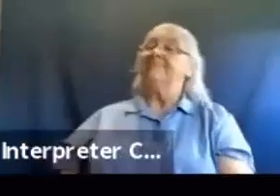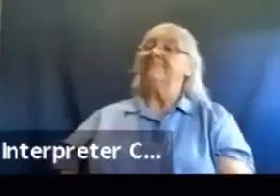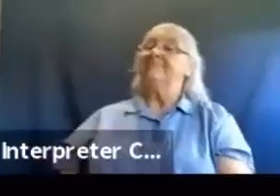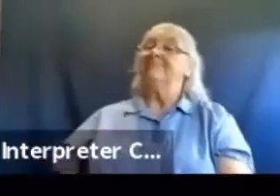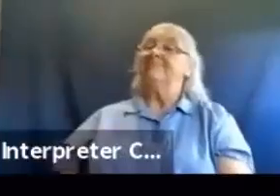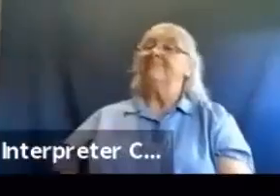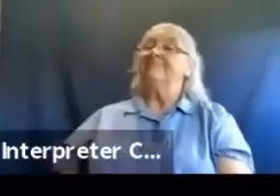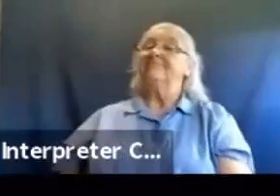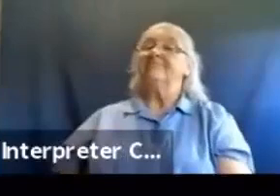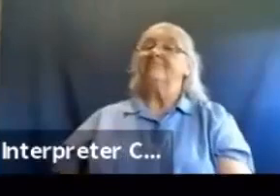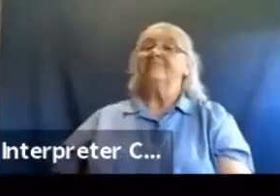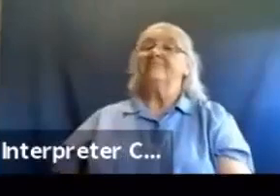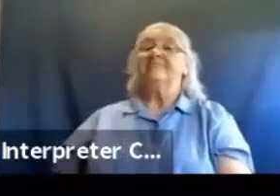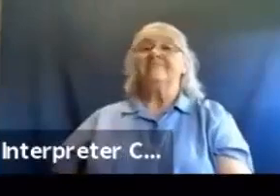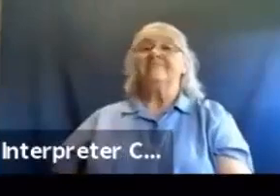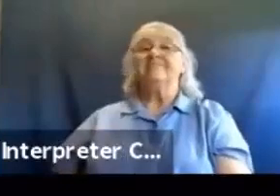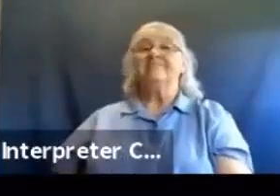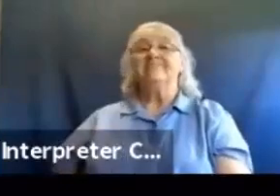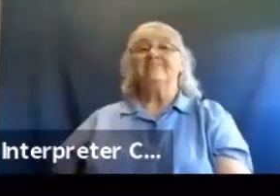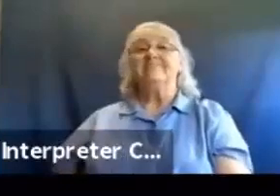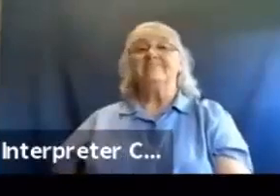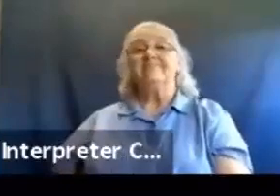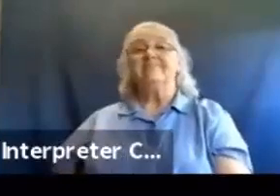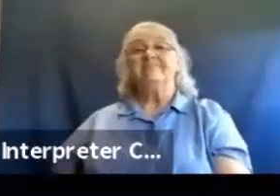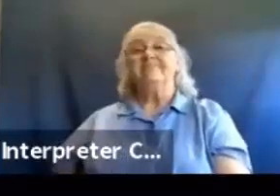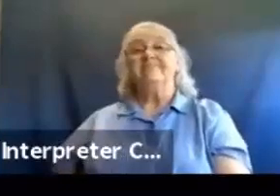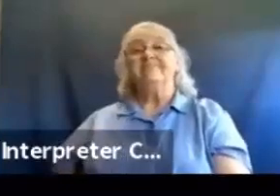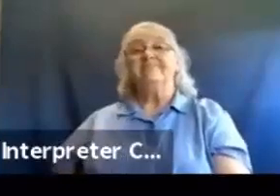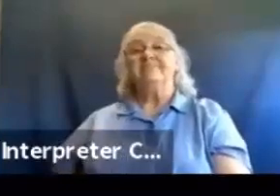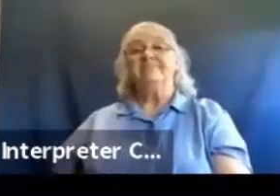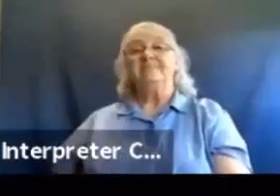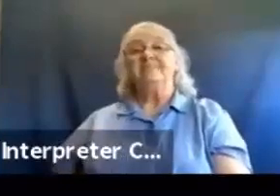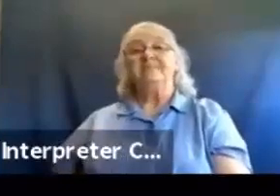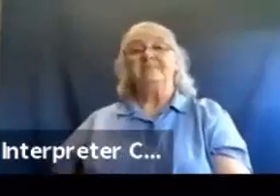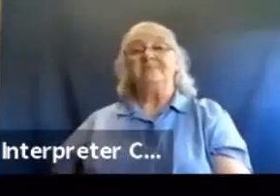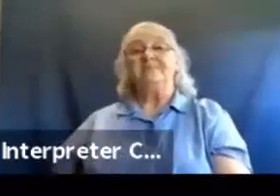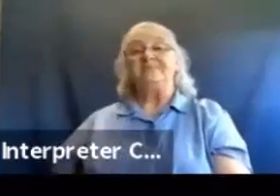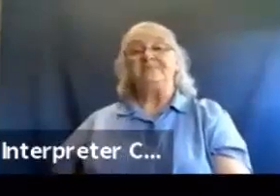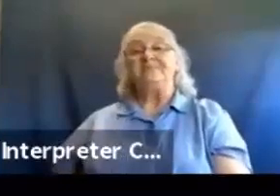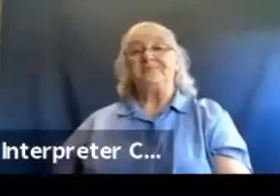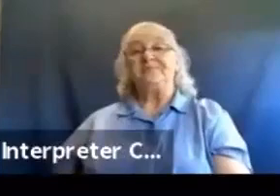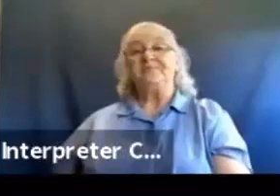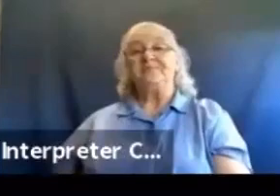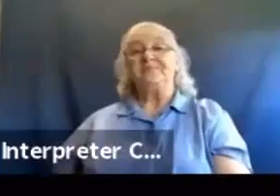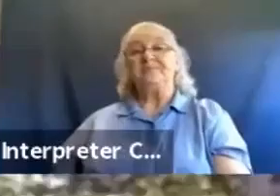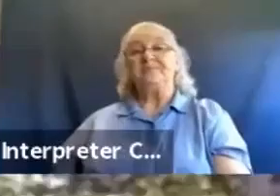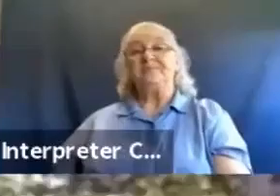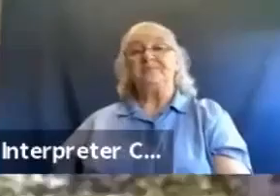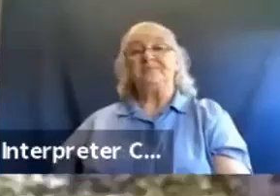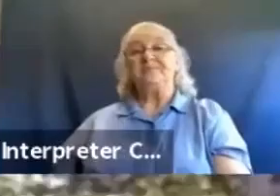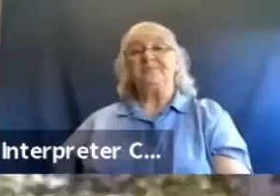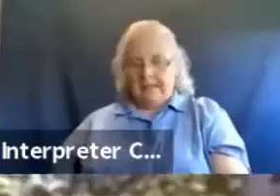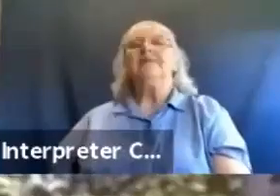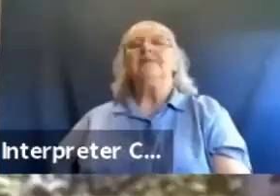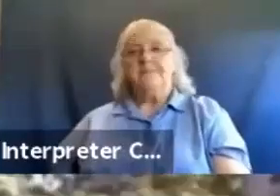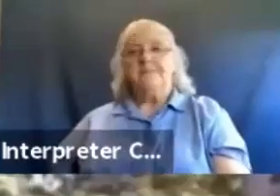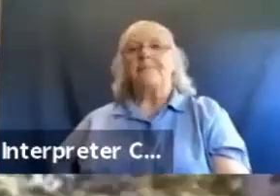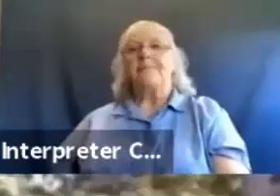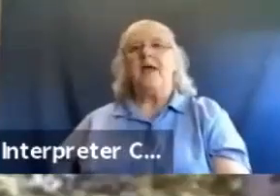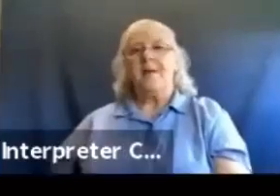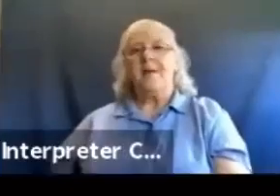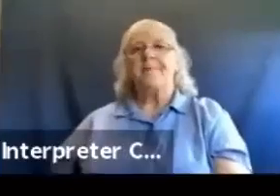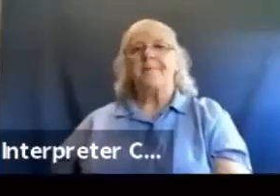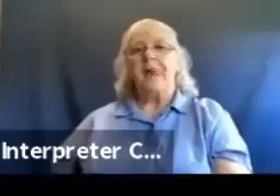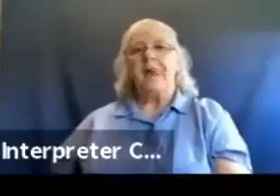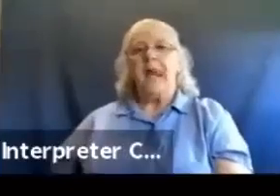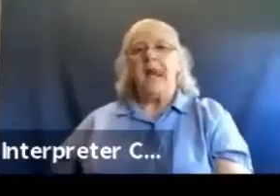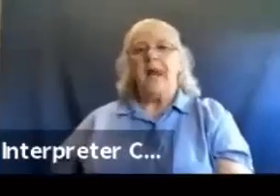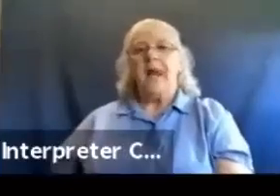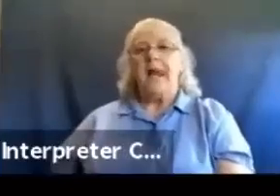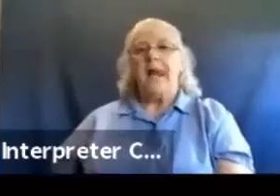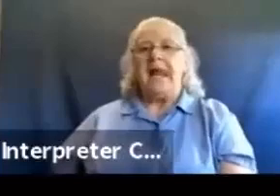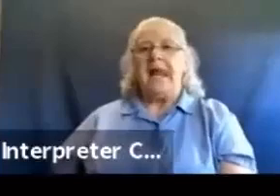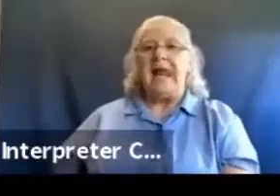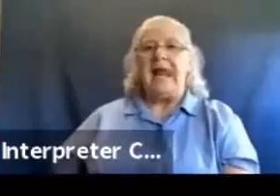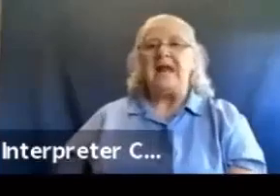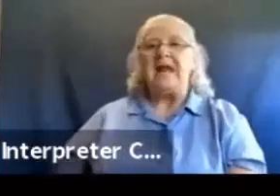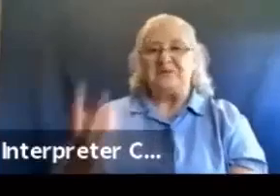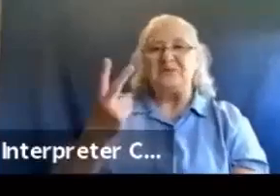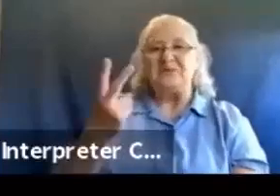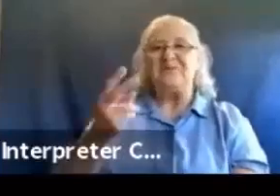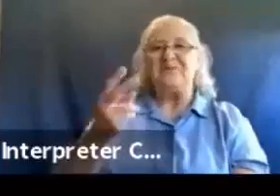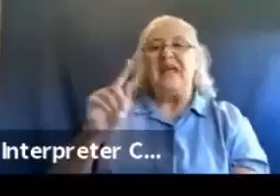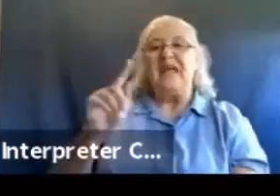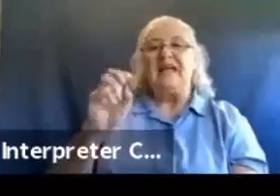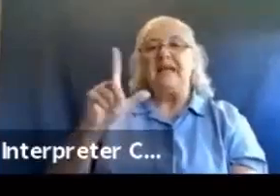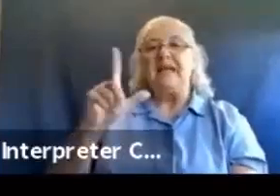Love that kitty. >> Love 11:53:55 my kitty too. She 11:53:57 will come up and her tail will 11:53:59 just be like this. She 11:54:01 likes to walk back and forth on 11:54:03 my desk. Can't be 11:54:05 interrupted.